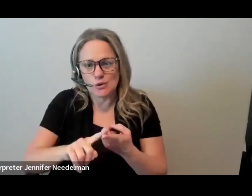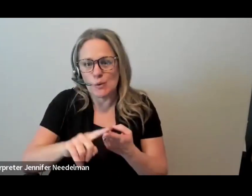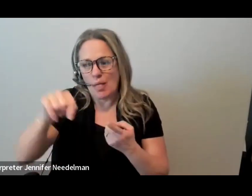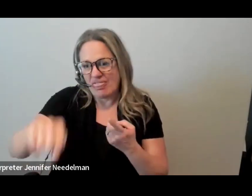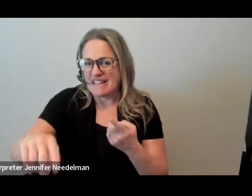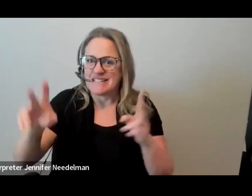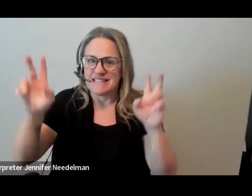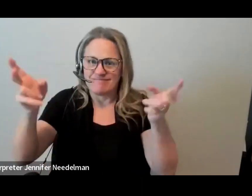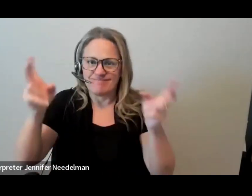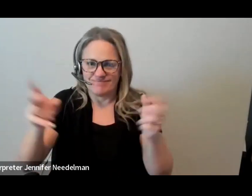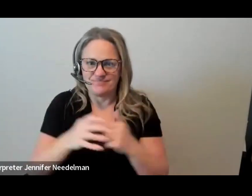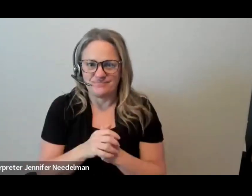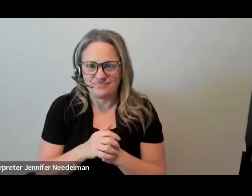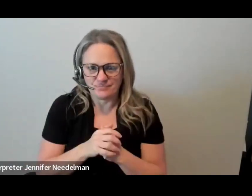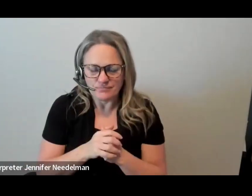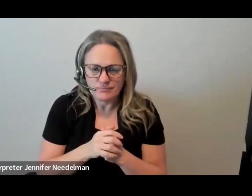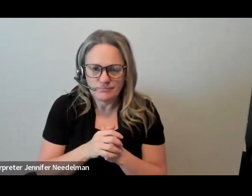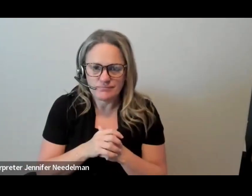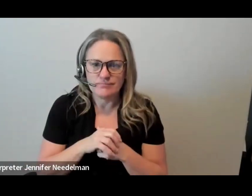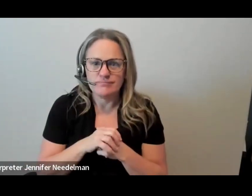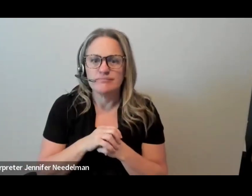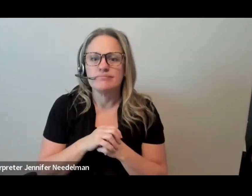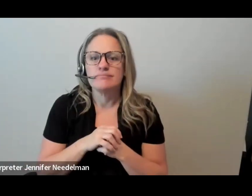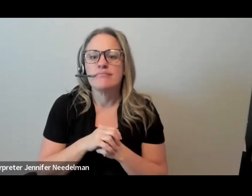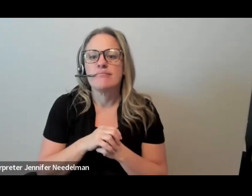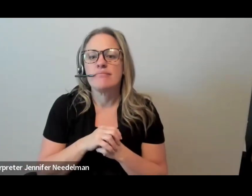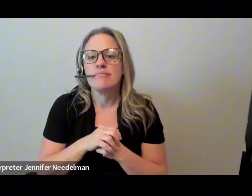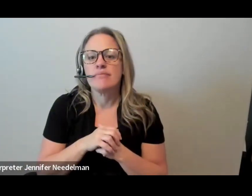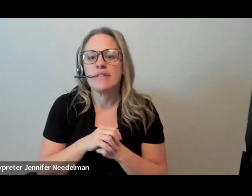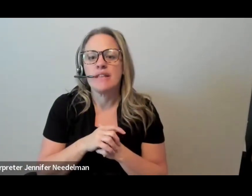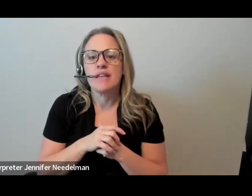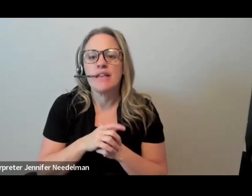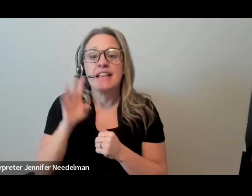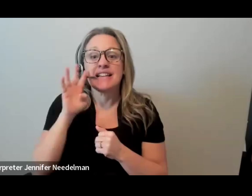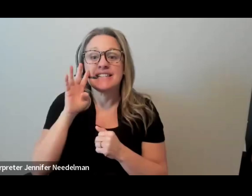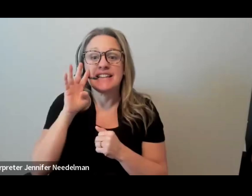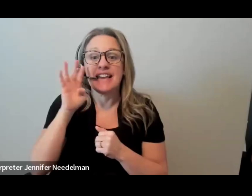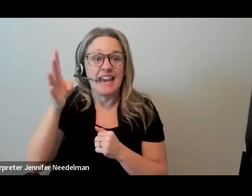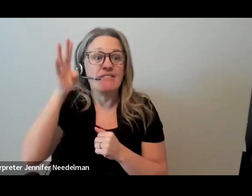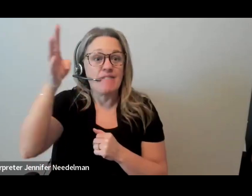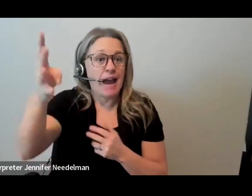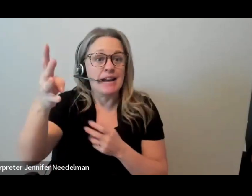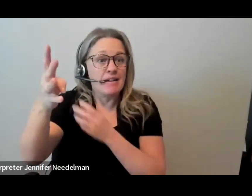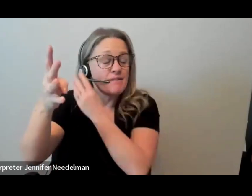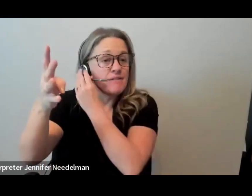mentorship, and access to capital, the innovators historically overlooked.